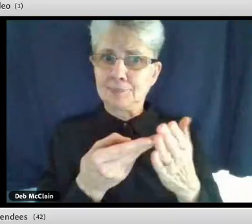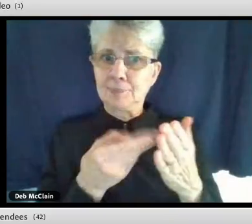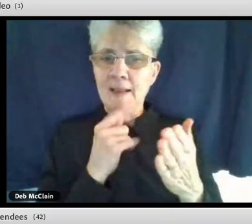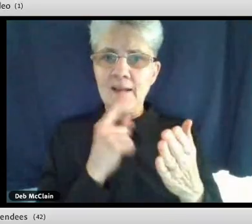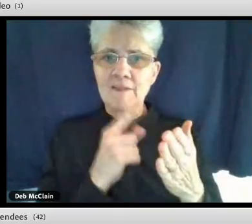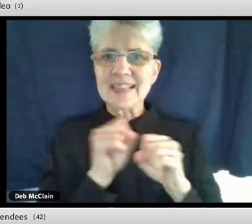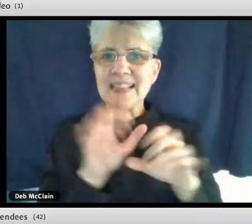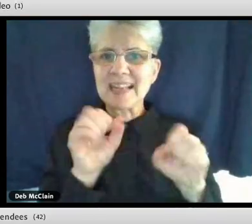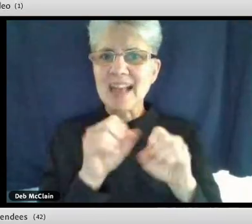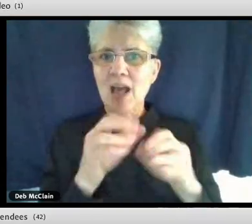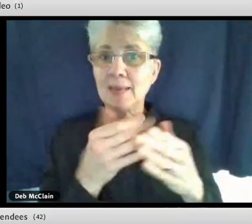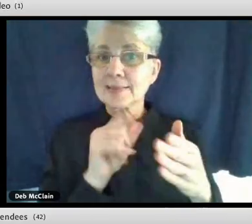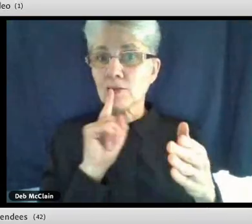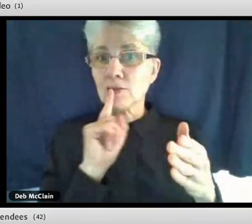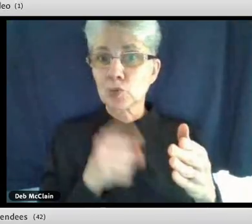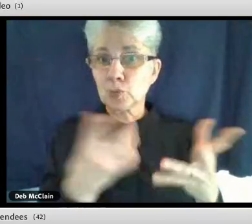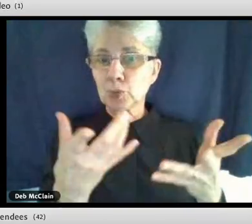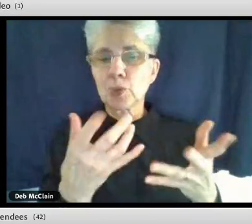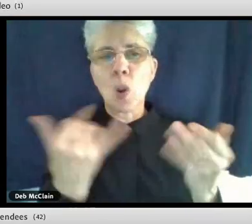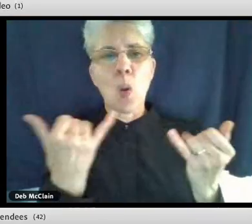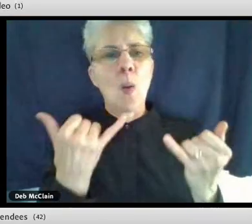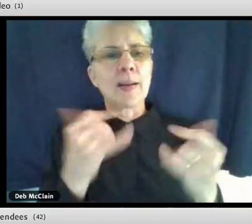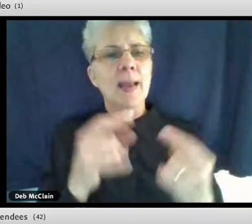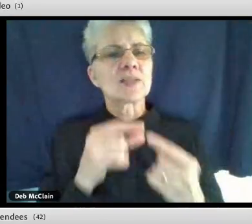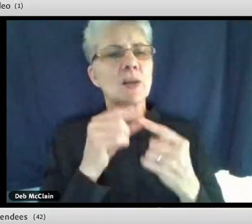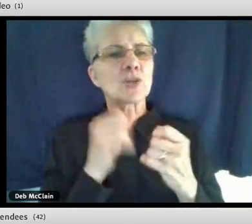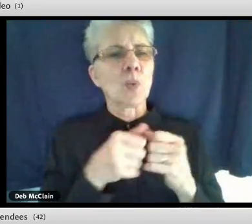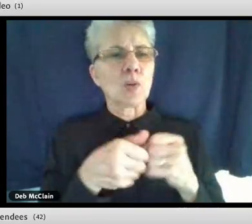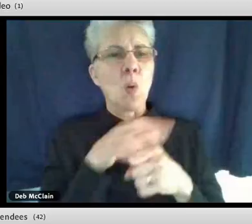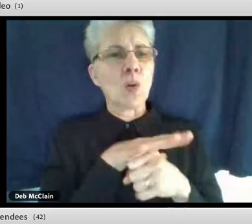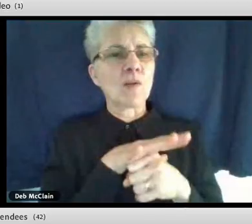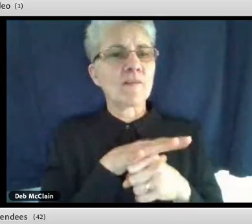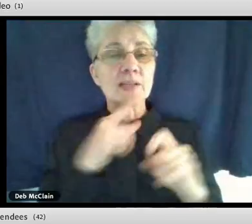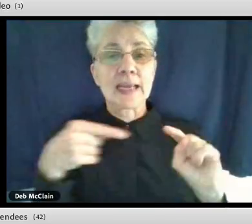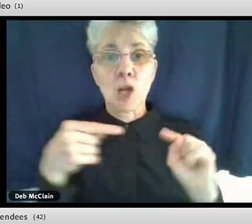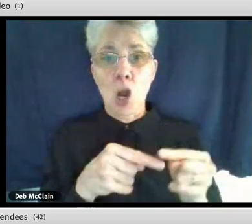It can destroy their credibility if they send out stuff that's not true.